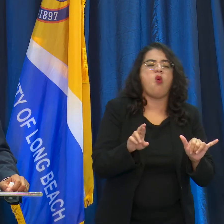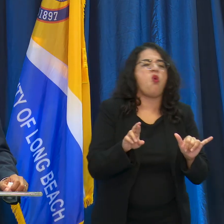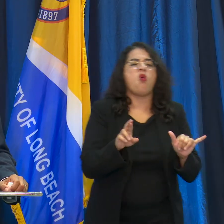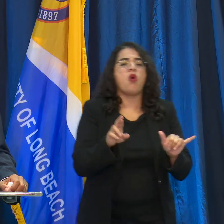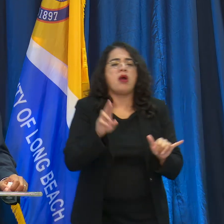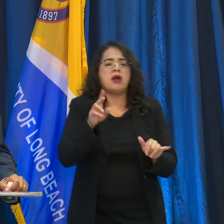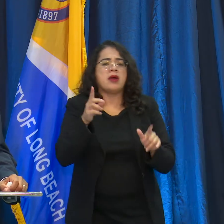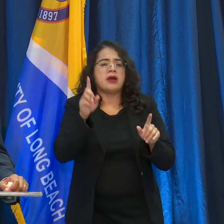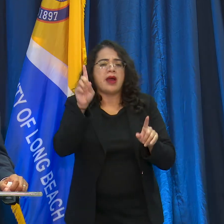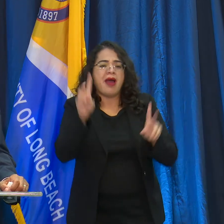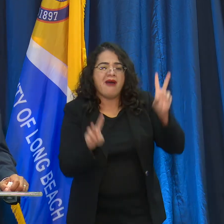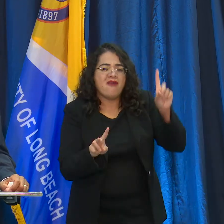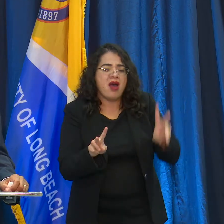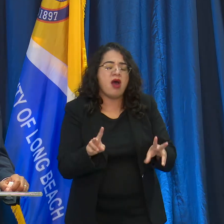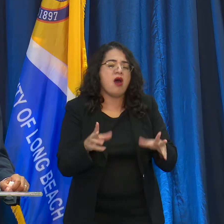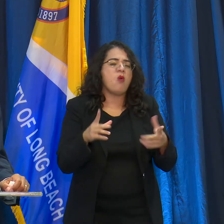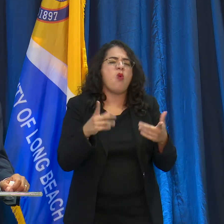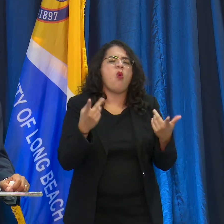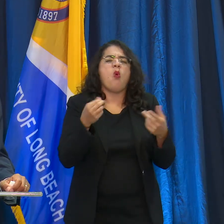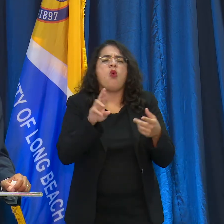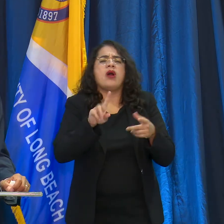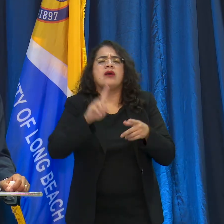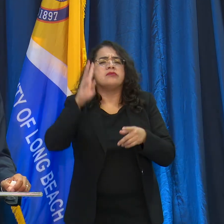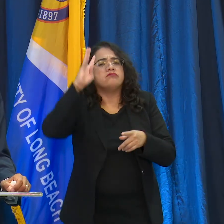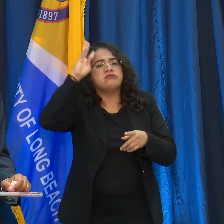as well. If there's any other questions, Kevin, we can take those.